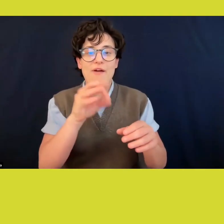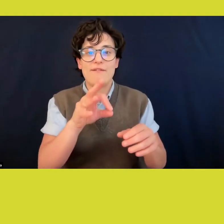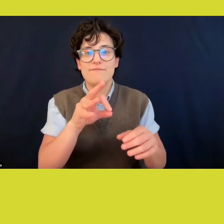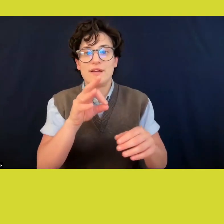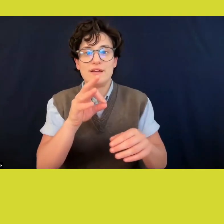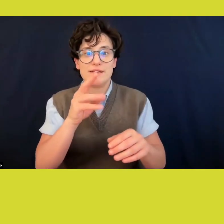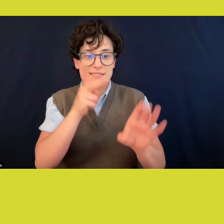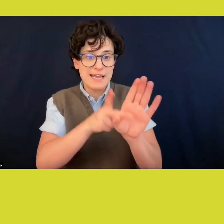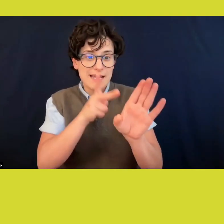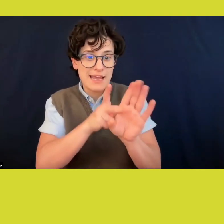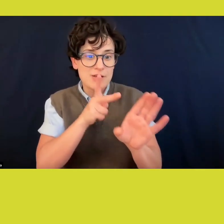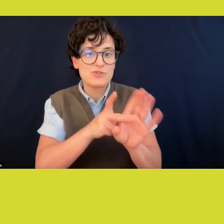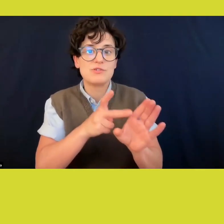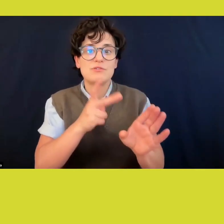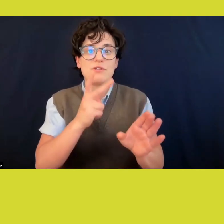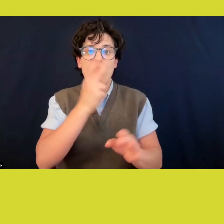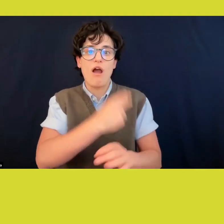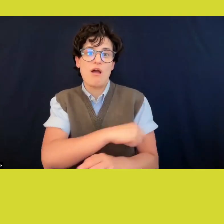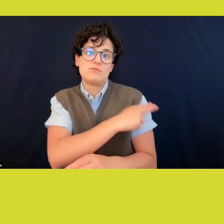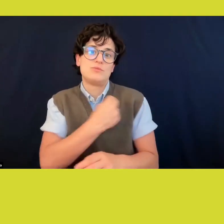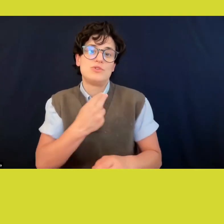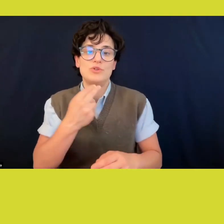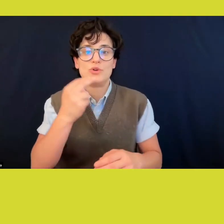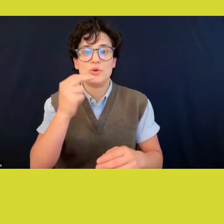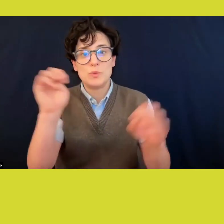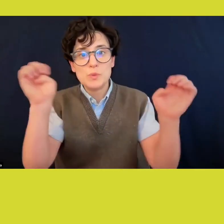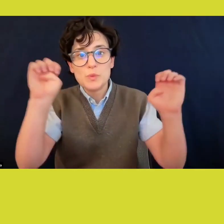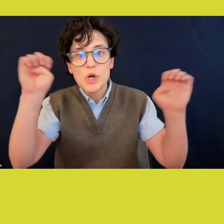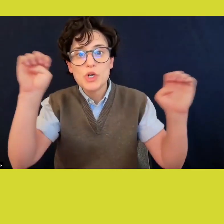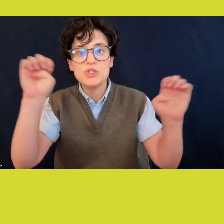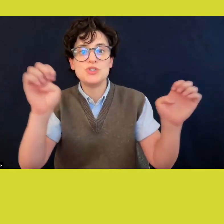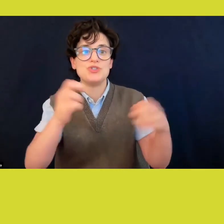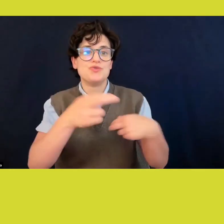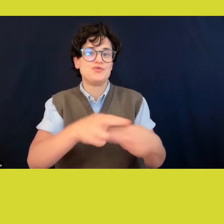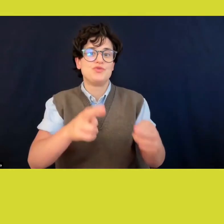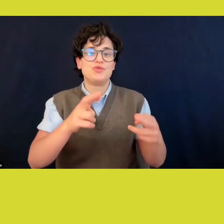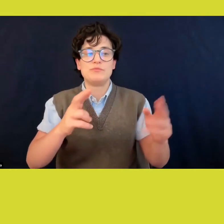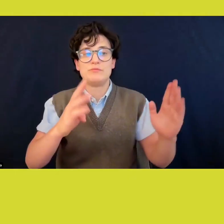hospital, the emergency room, the shelters, the jail.